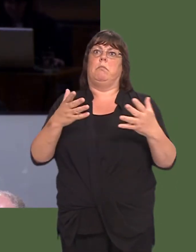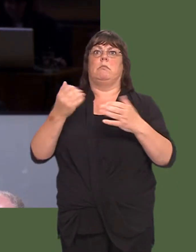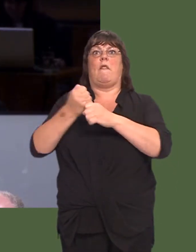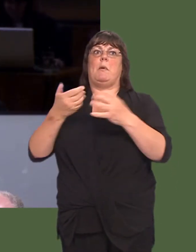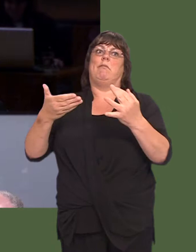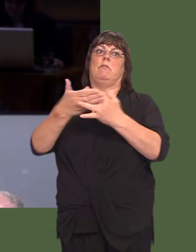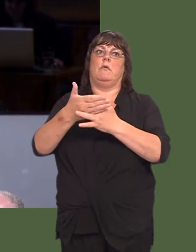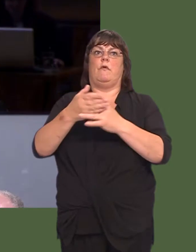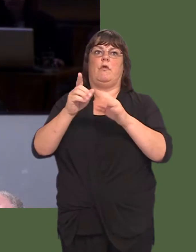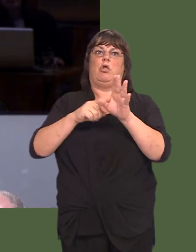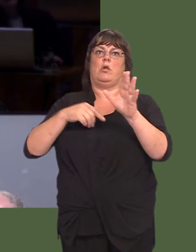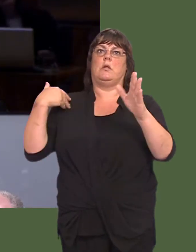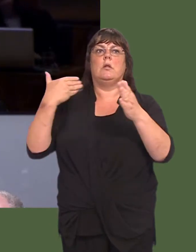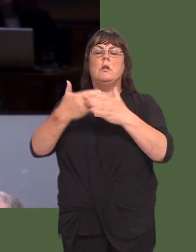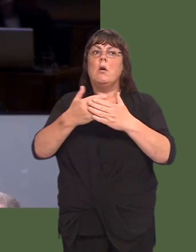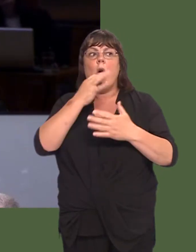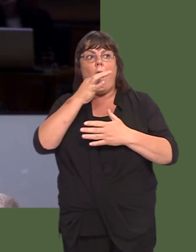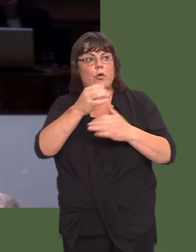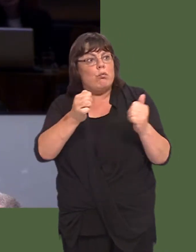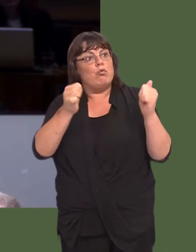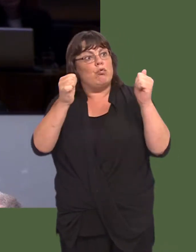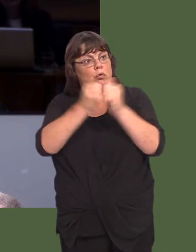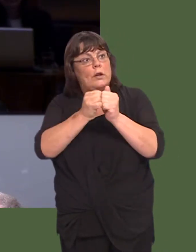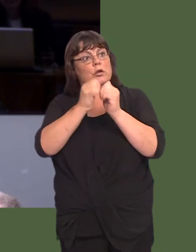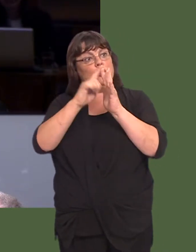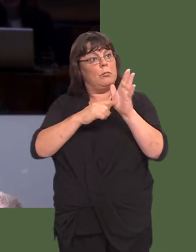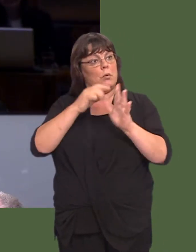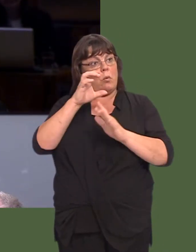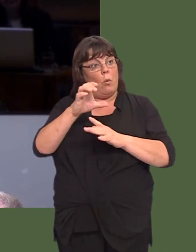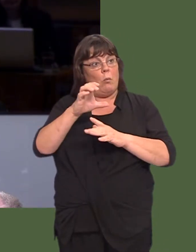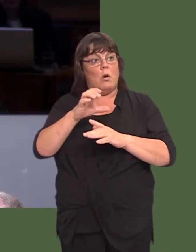Can I ask whether you endorse Jeremy Corbynís approach, which I certainly believe would